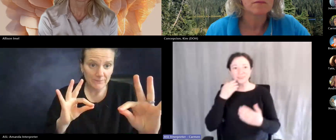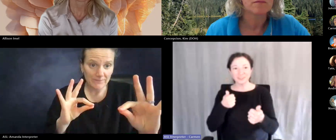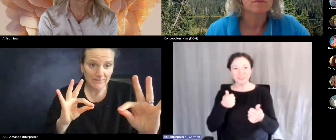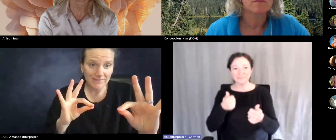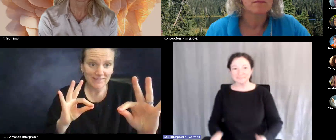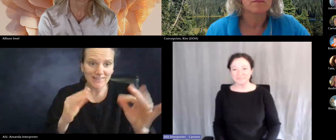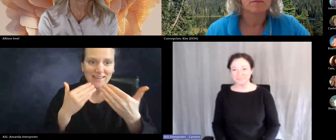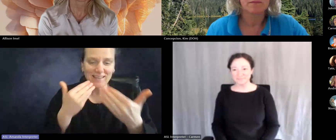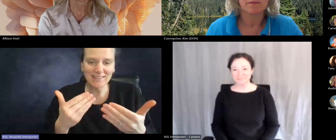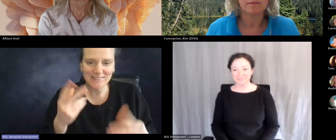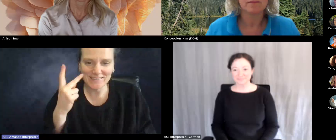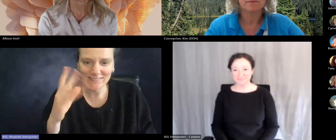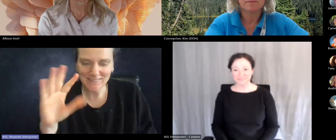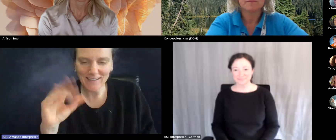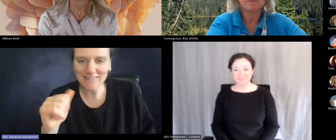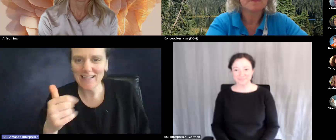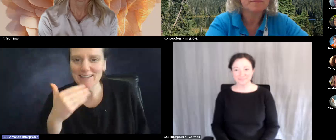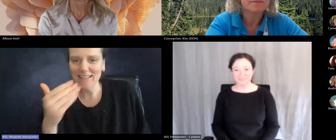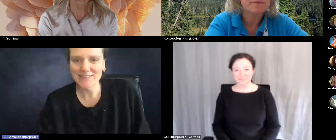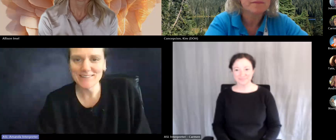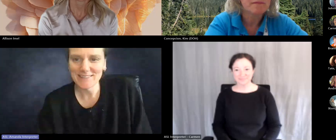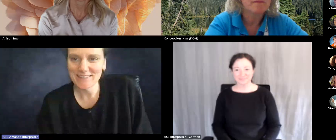Yep. Sounds good. - Thank you. All right. Thank you.